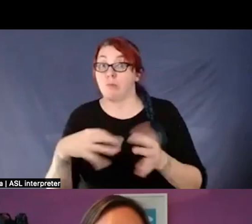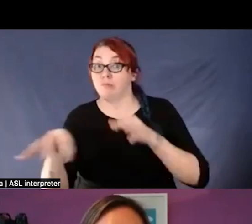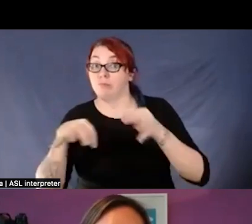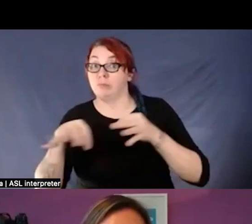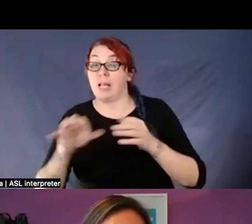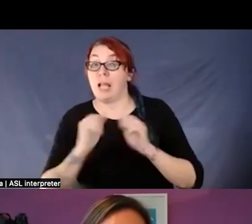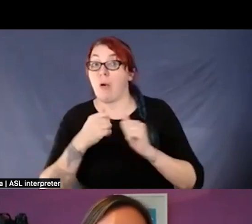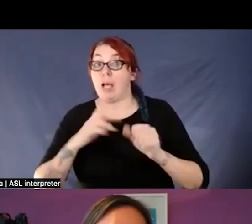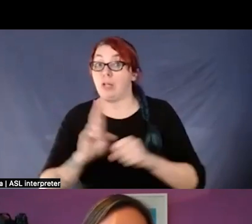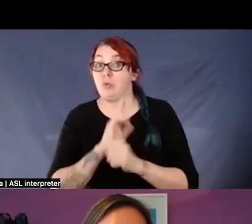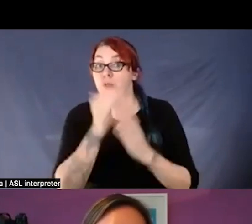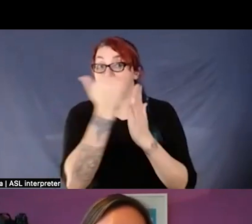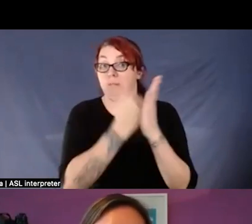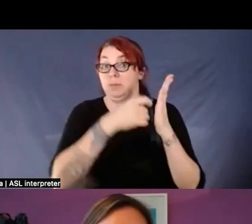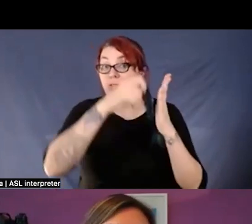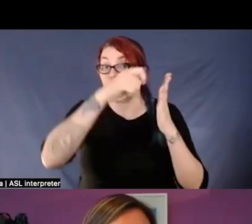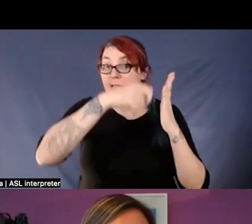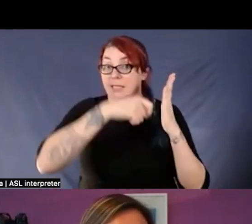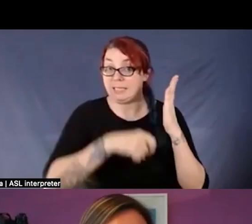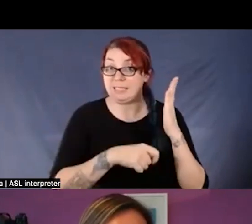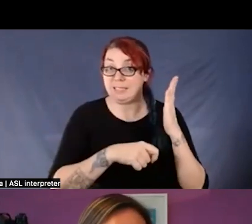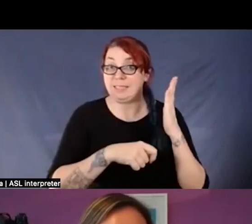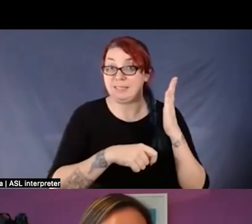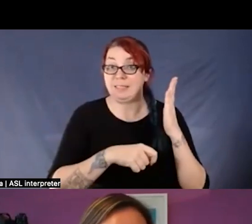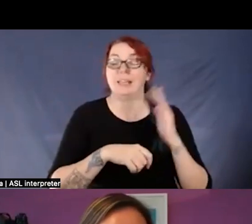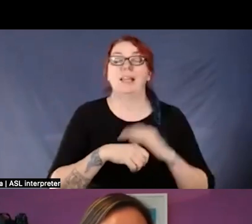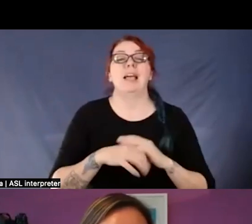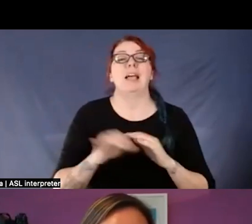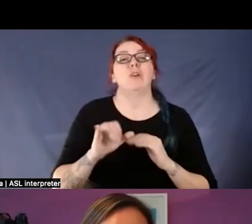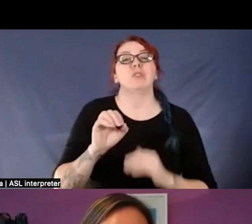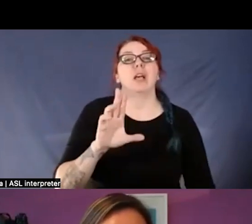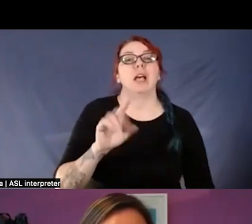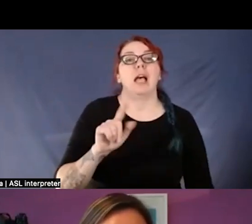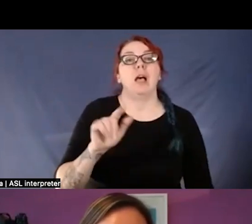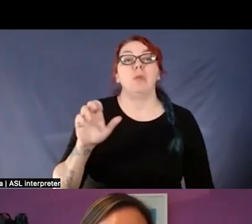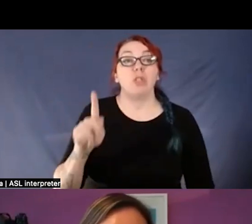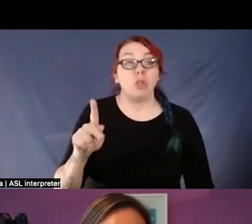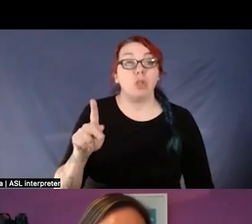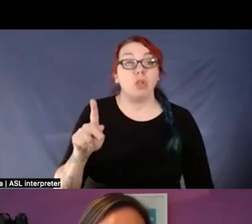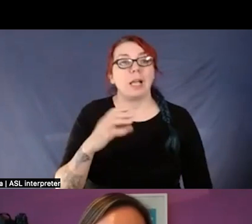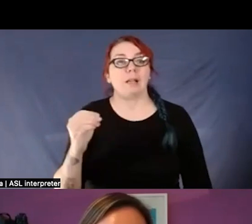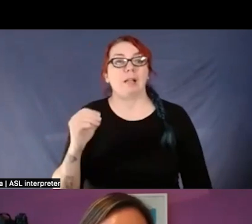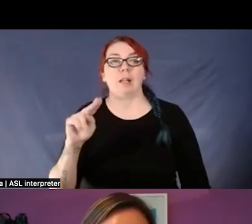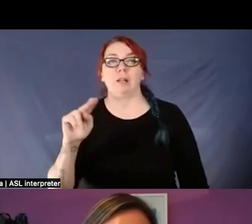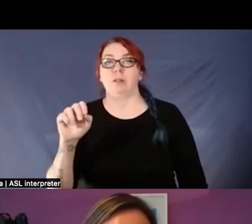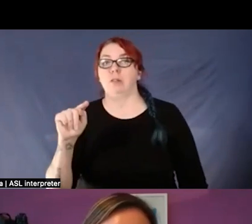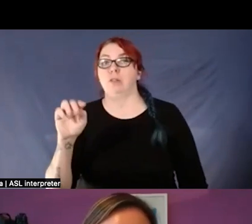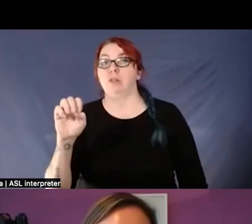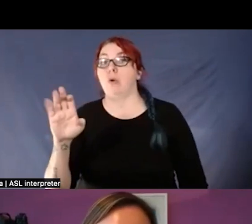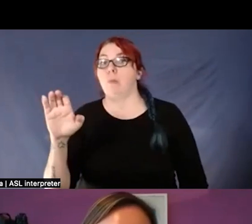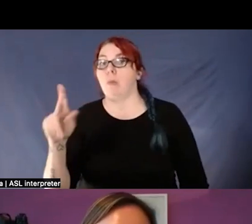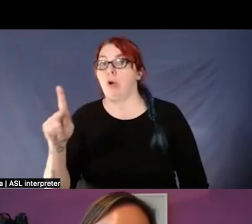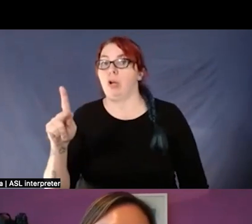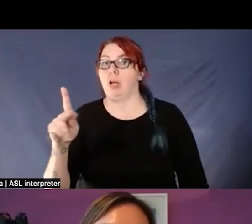tips for Outlook and how I use a notebook. So I'm on the very low technical side of this tech forum.